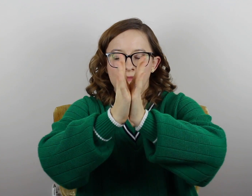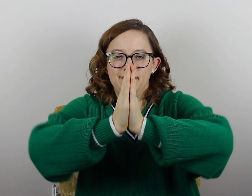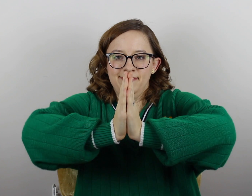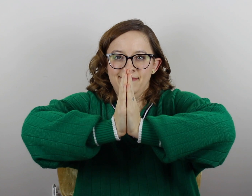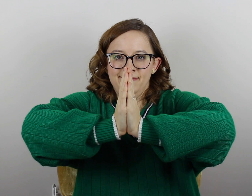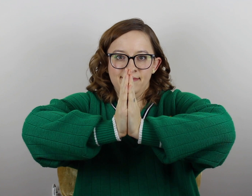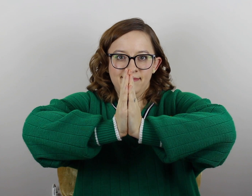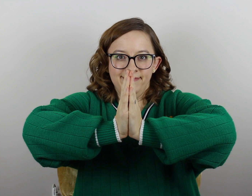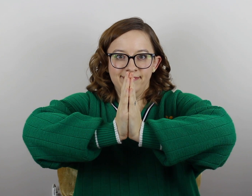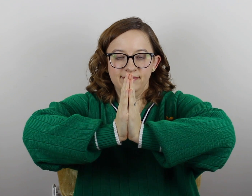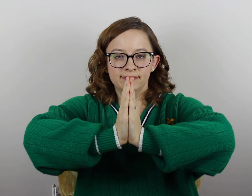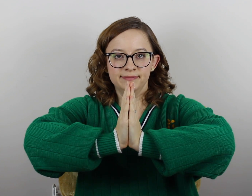Press your palms together like so.